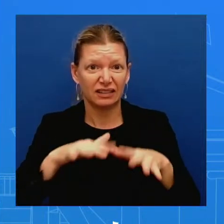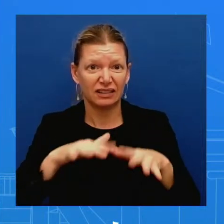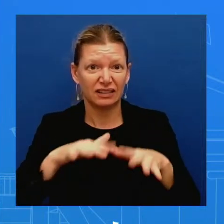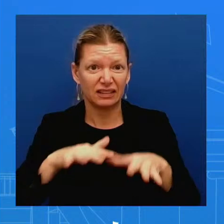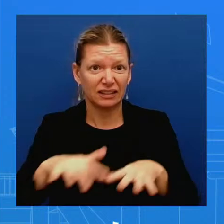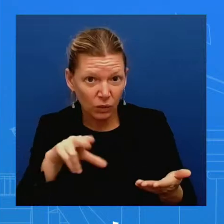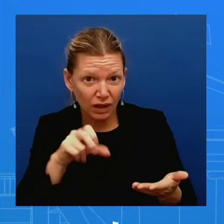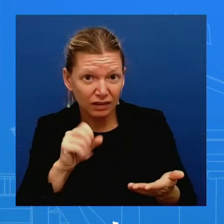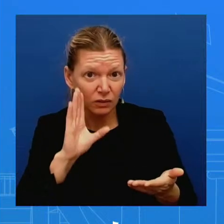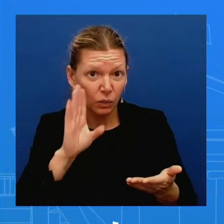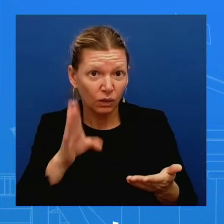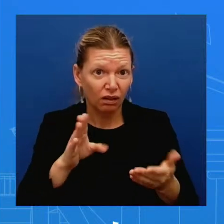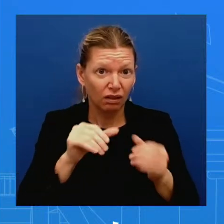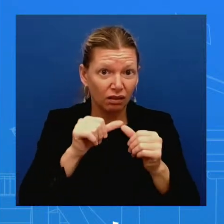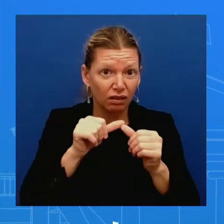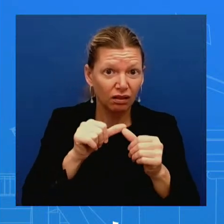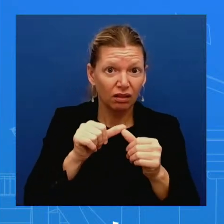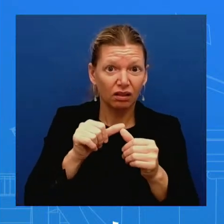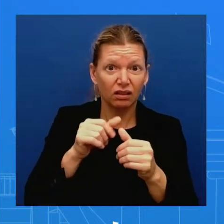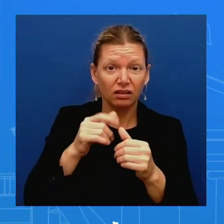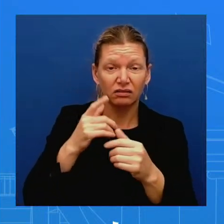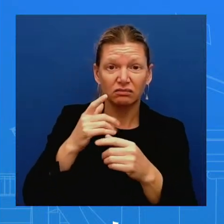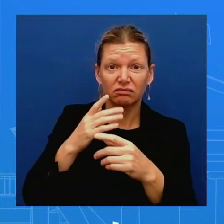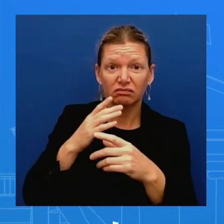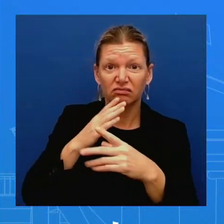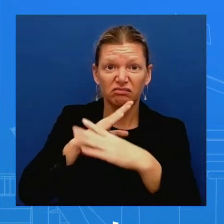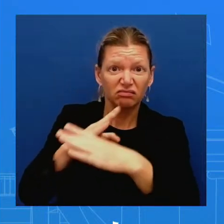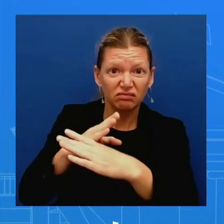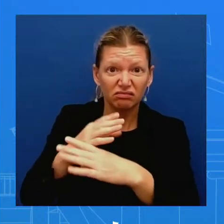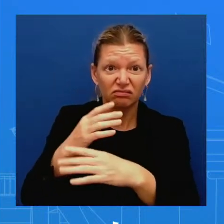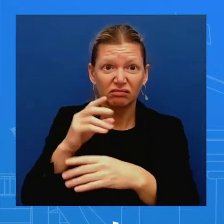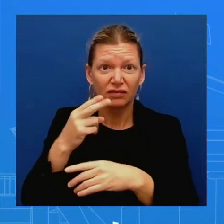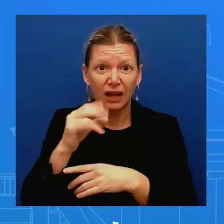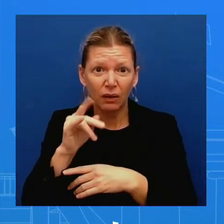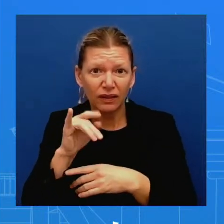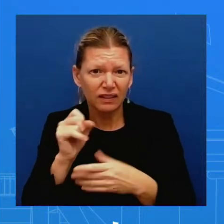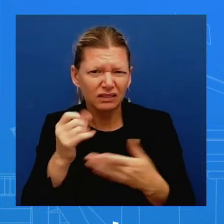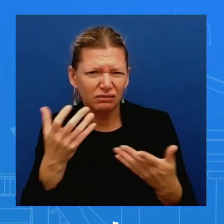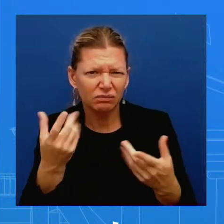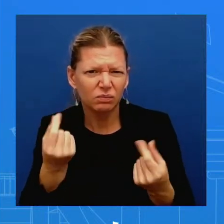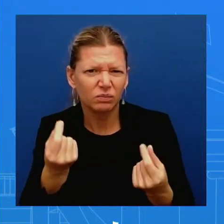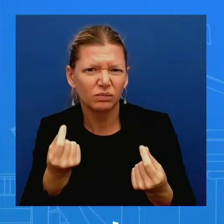and continue to take action to hold them accountable. We've been pretty consistent in doing that for the past several months.